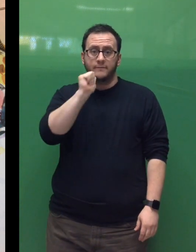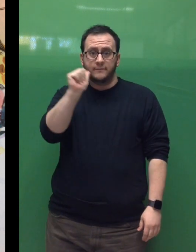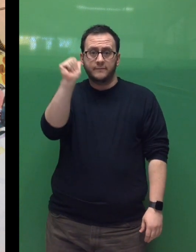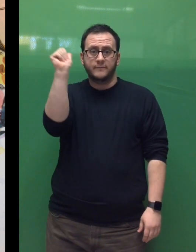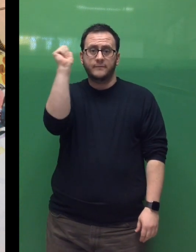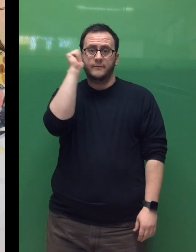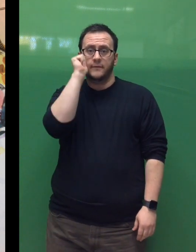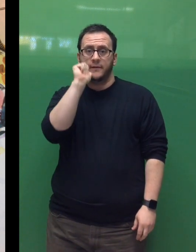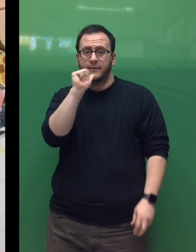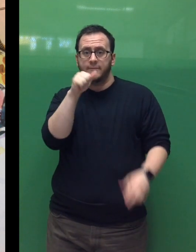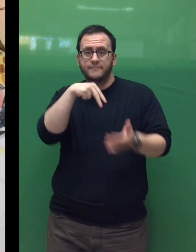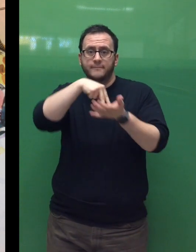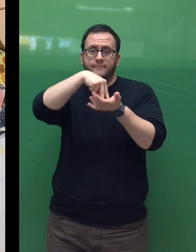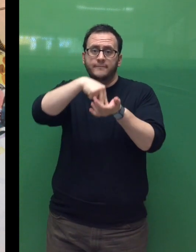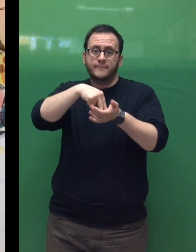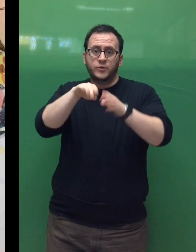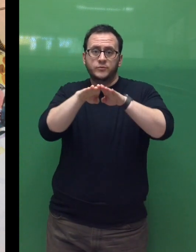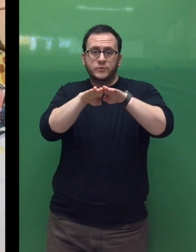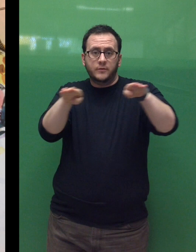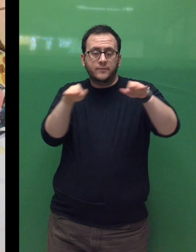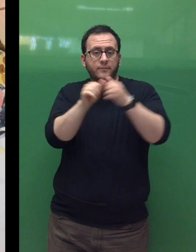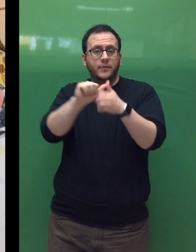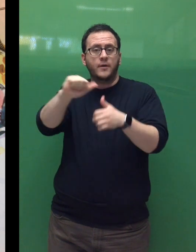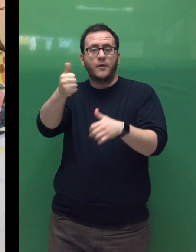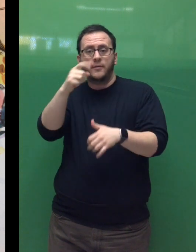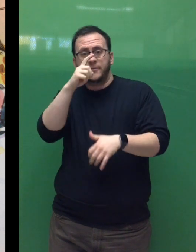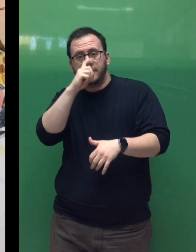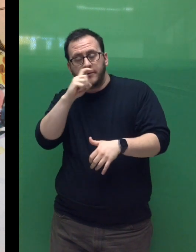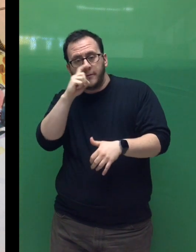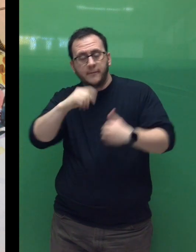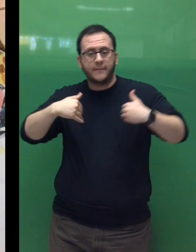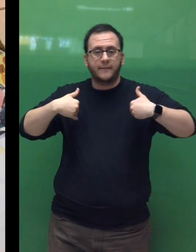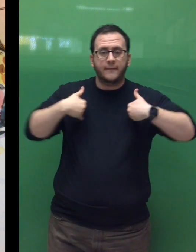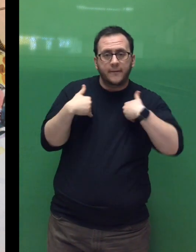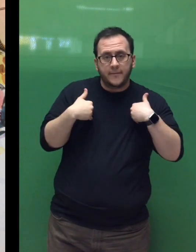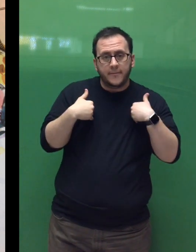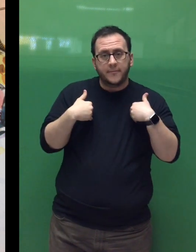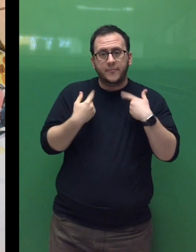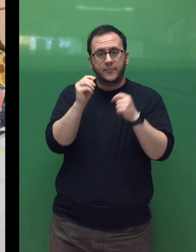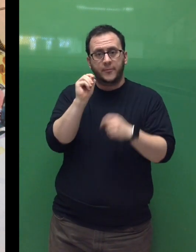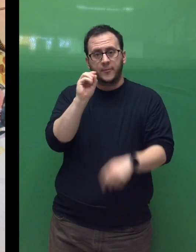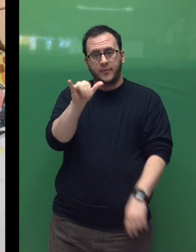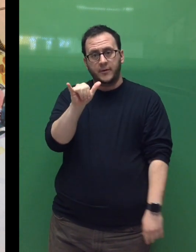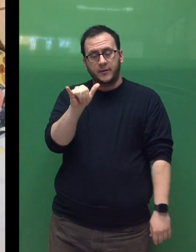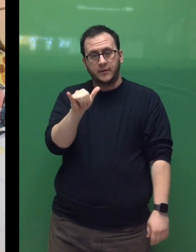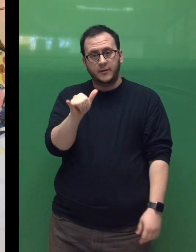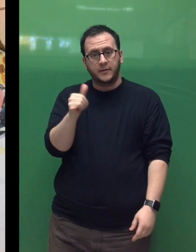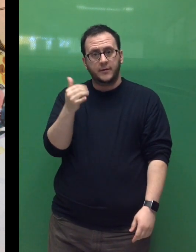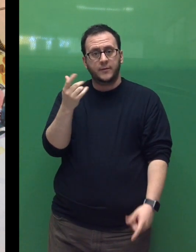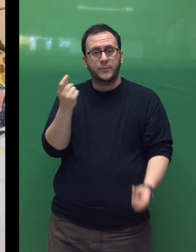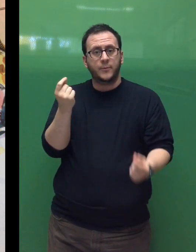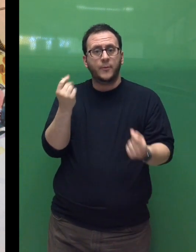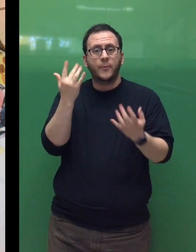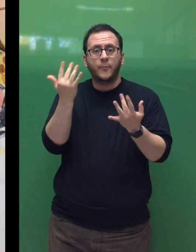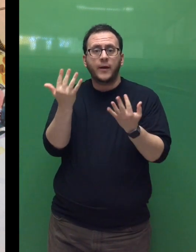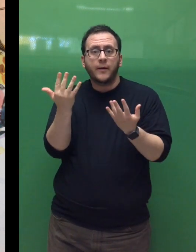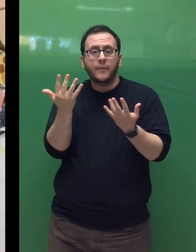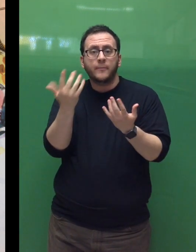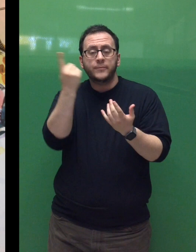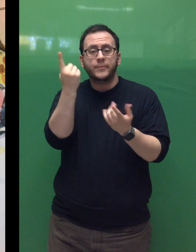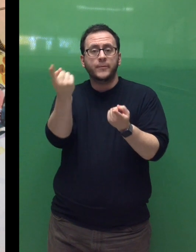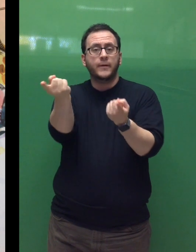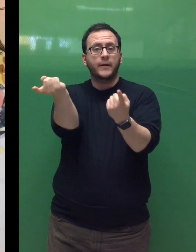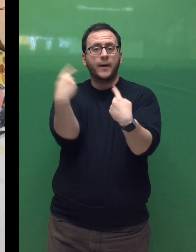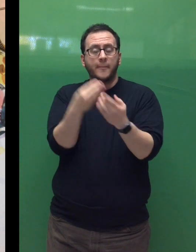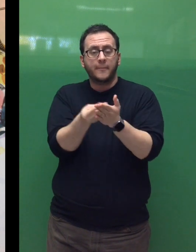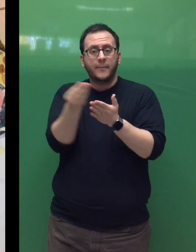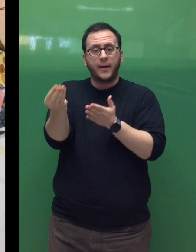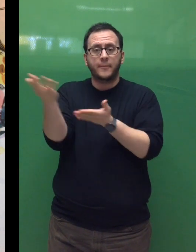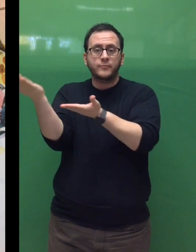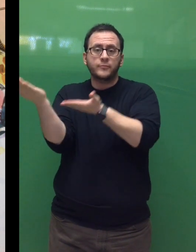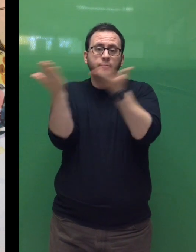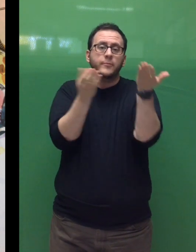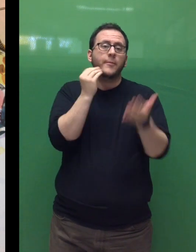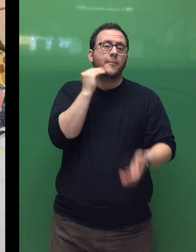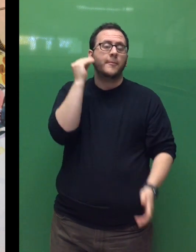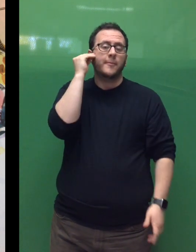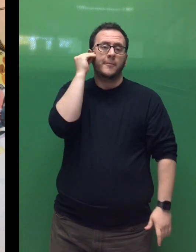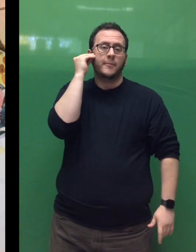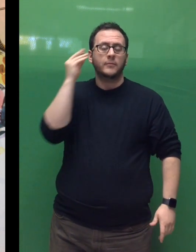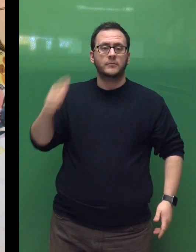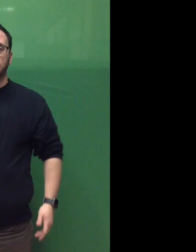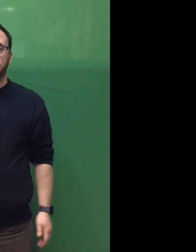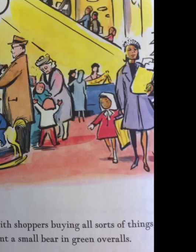Day after day, he waited with all the other animals and dolls for somebody to come and take him home.